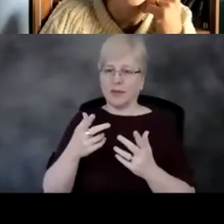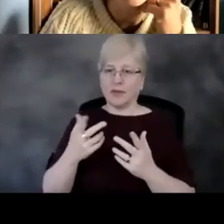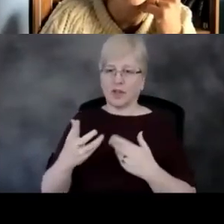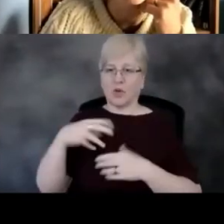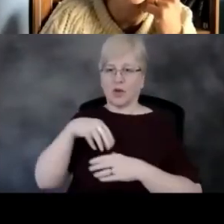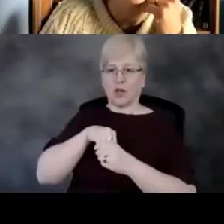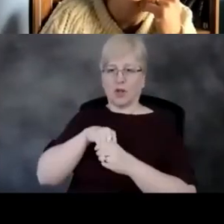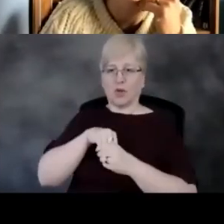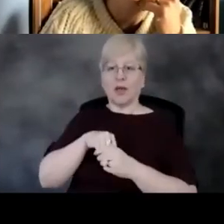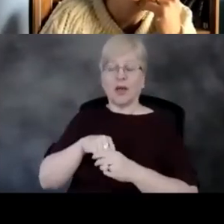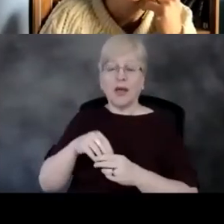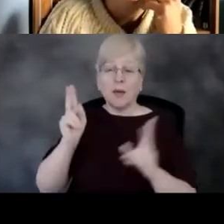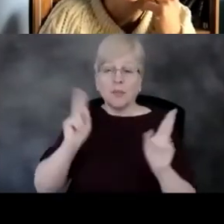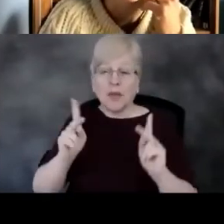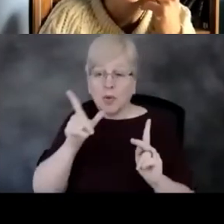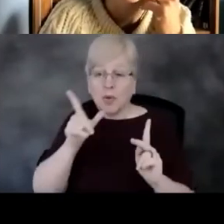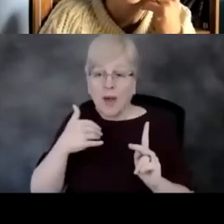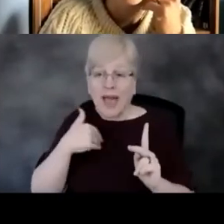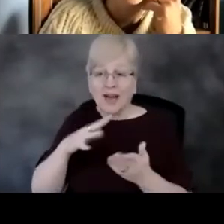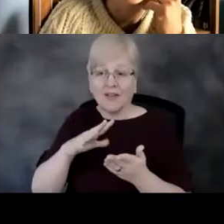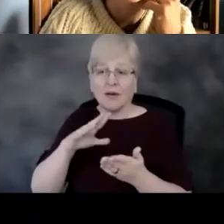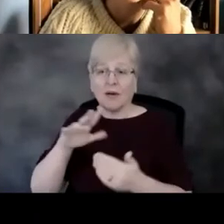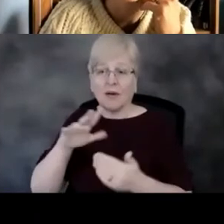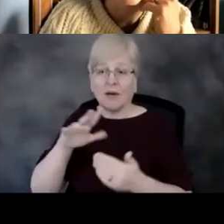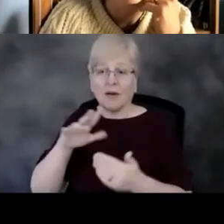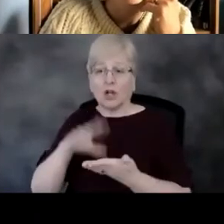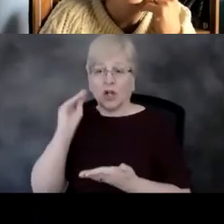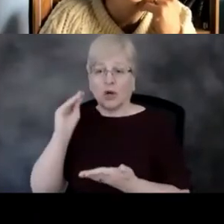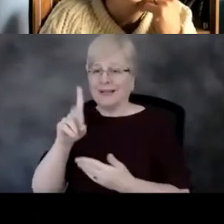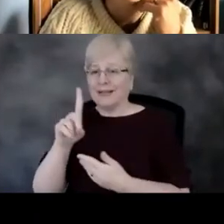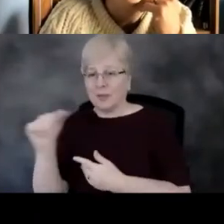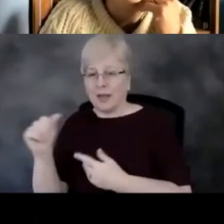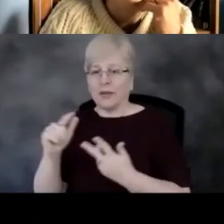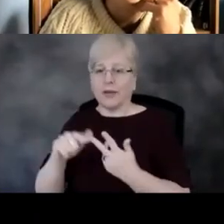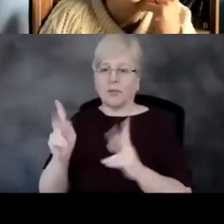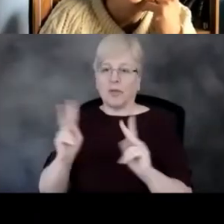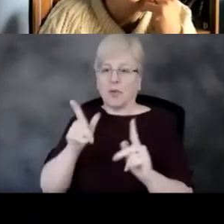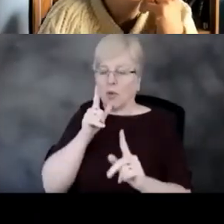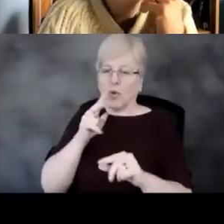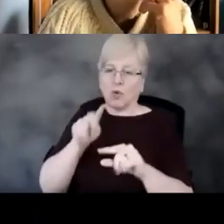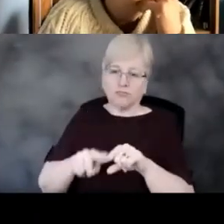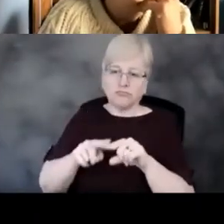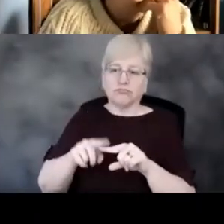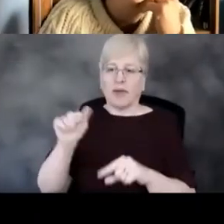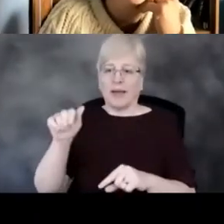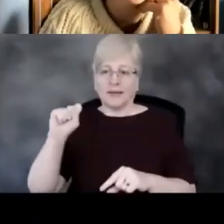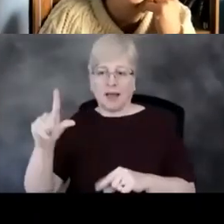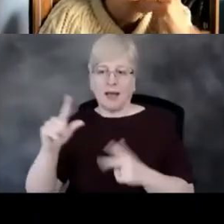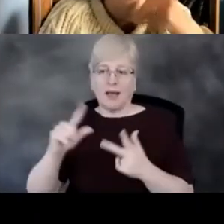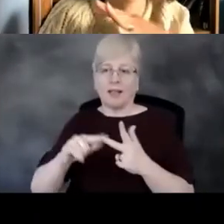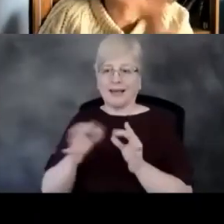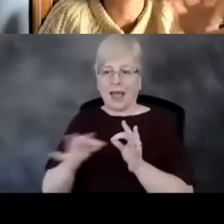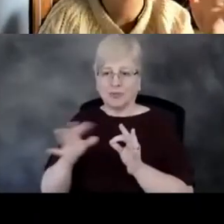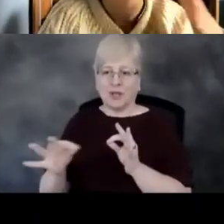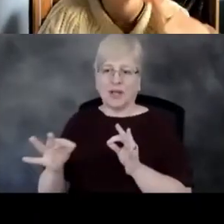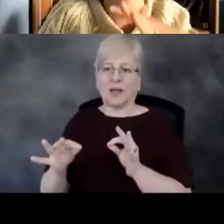disabilities or her use ASL and captioning 17:33:15 . It is also going to be easier for everyone 17:33:17 to just get on the same page and